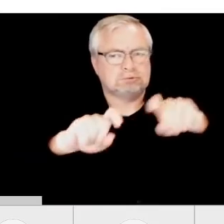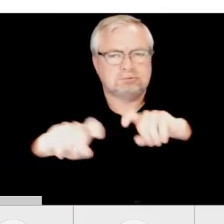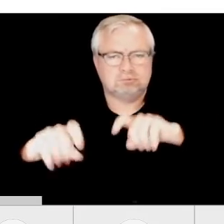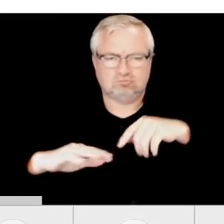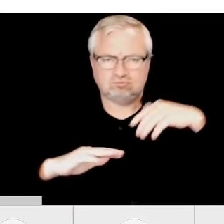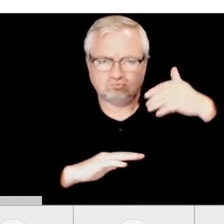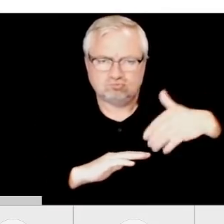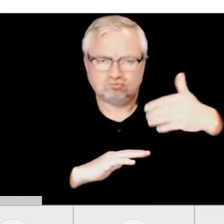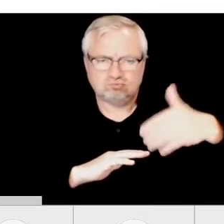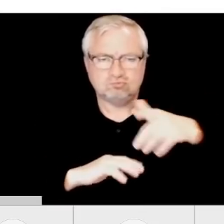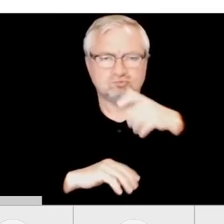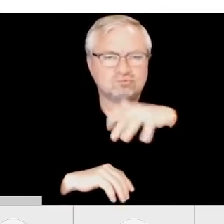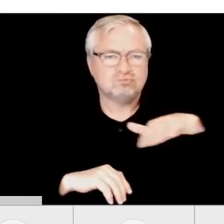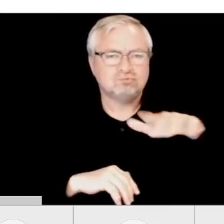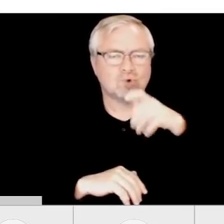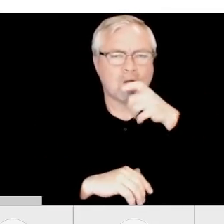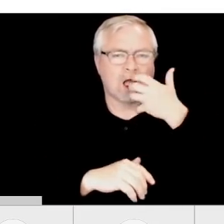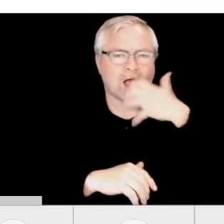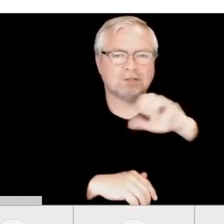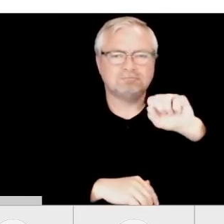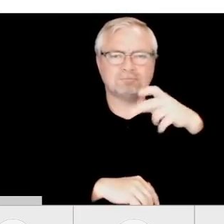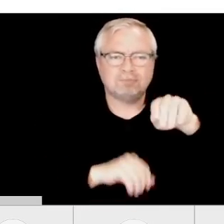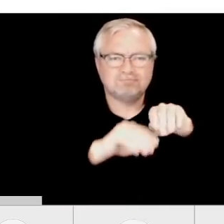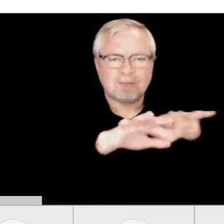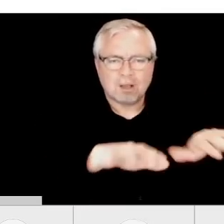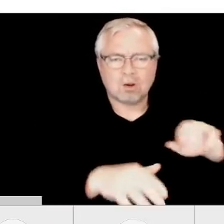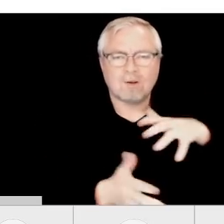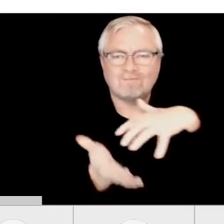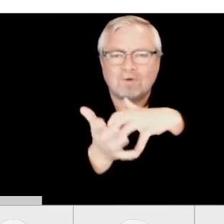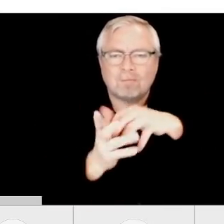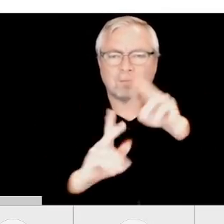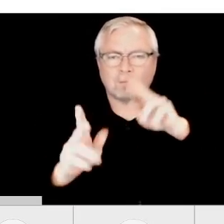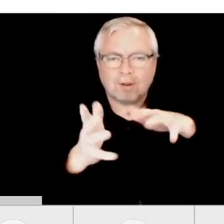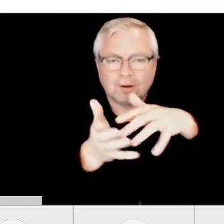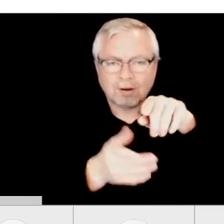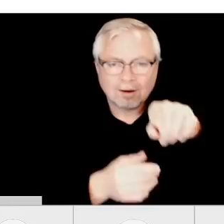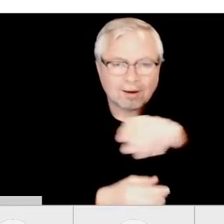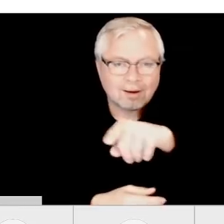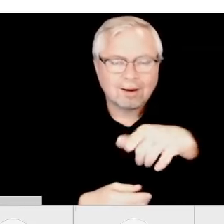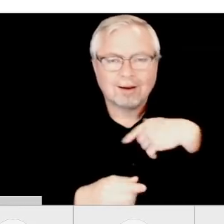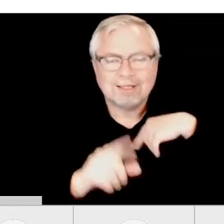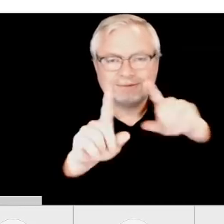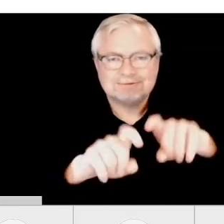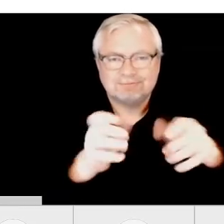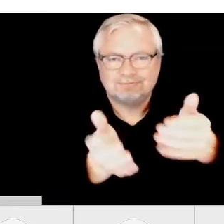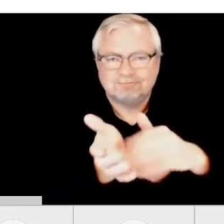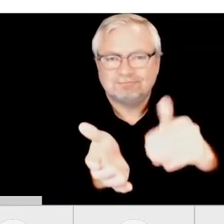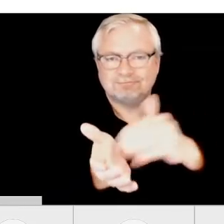Just in understanding that a test, a PCR test is at one point in time.